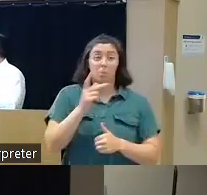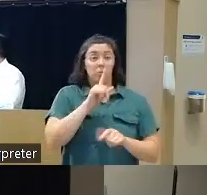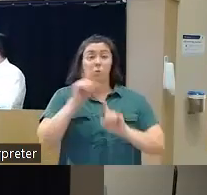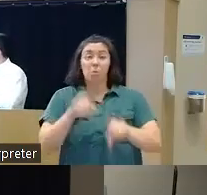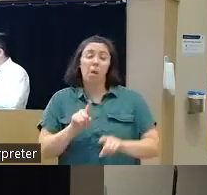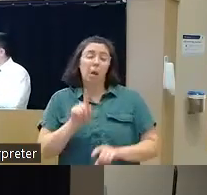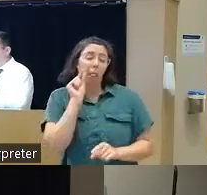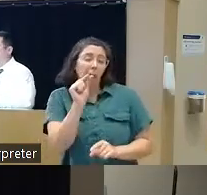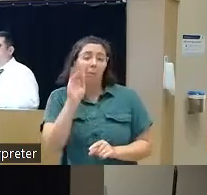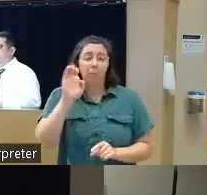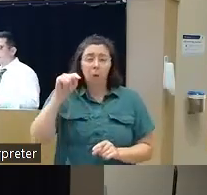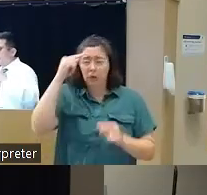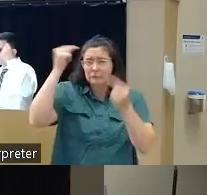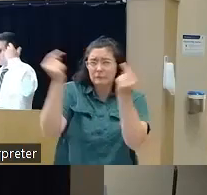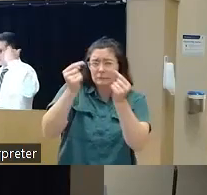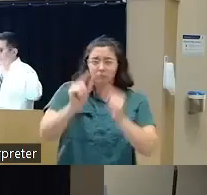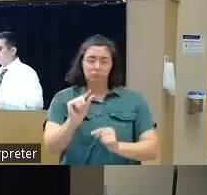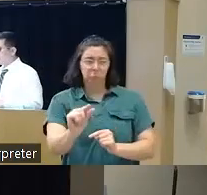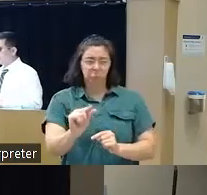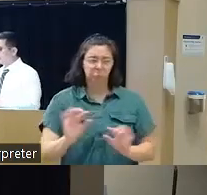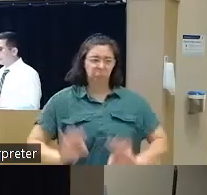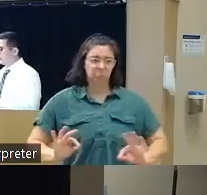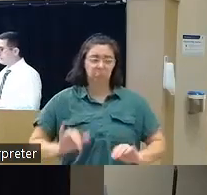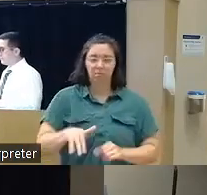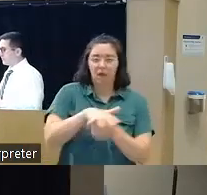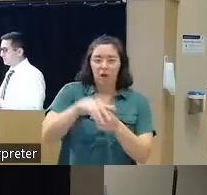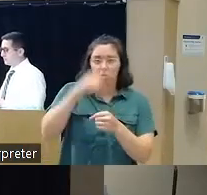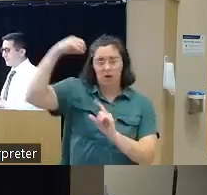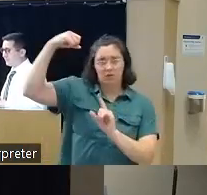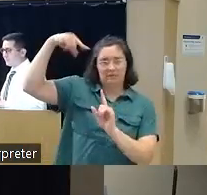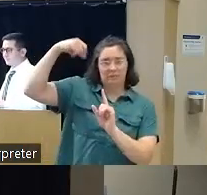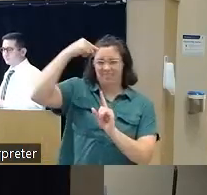bit of burning and a headache at the at the location where the stimulation is happening